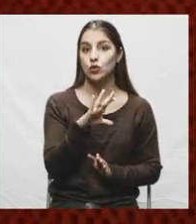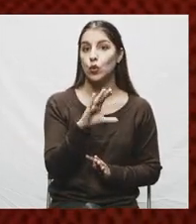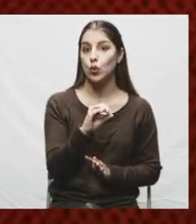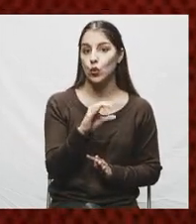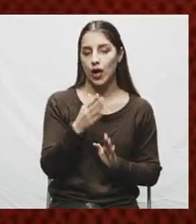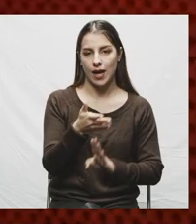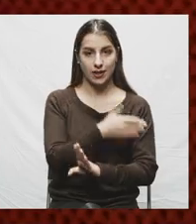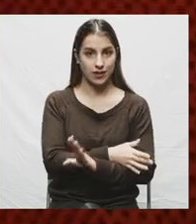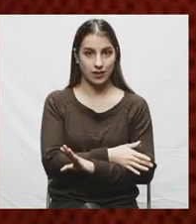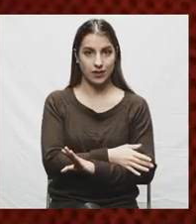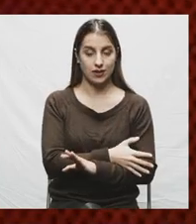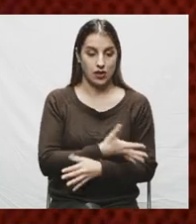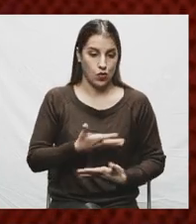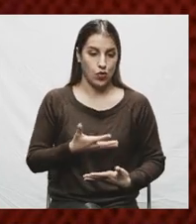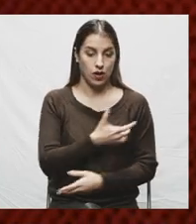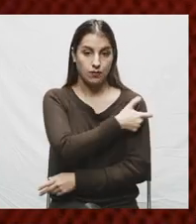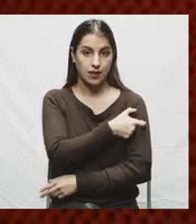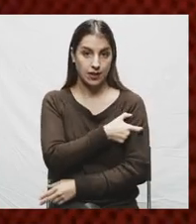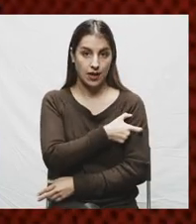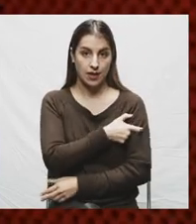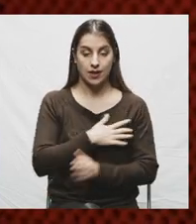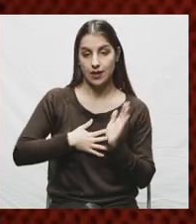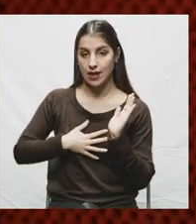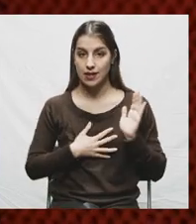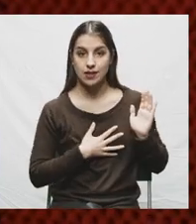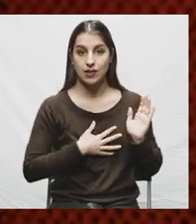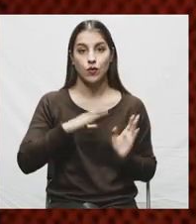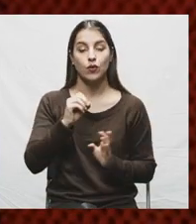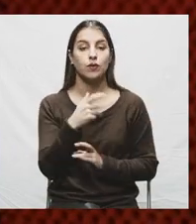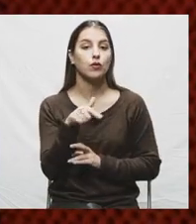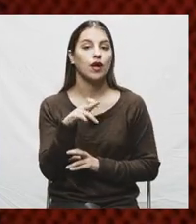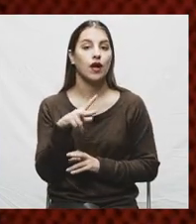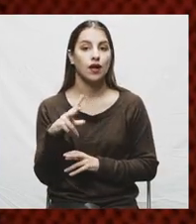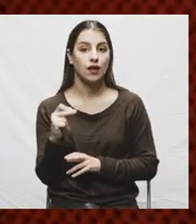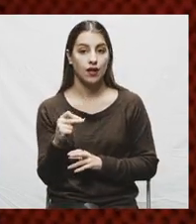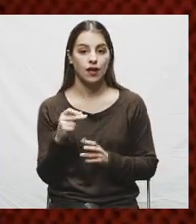becoming this big representative figure within Contemporary Dance and revealer of new pathways?